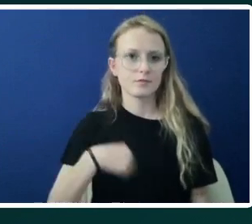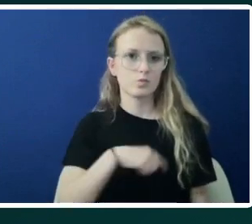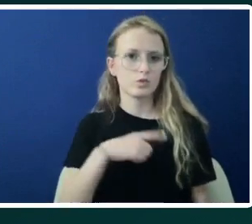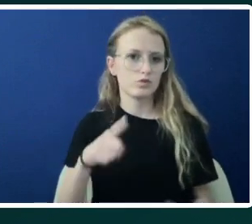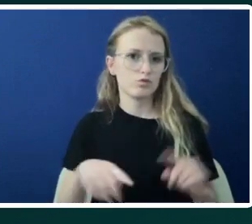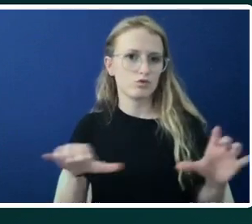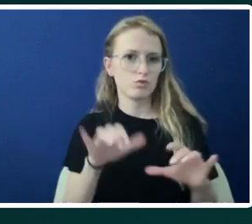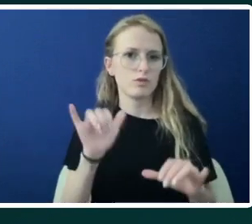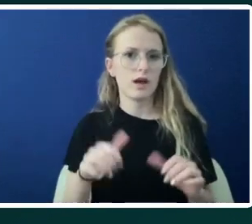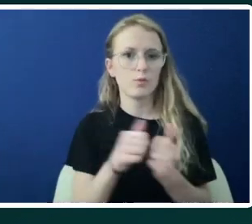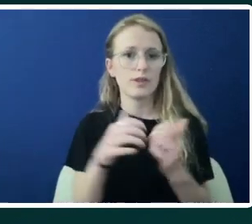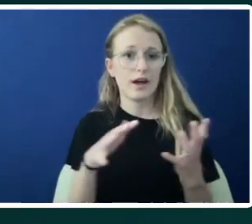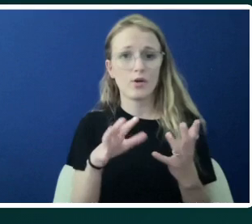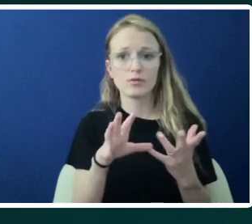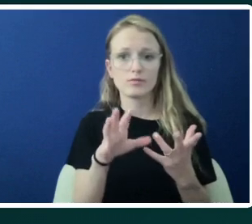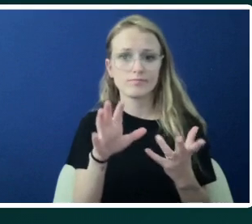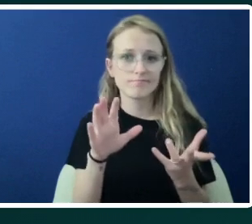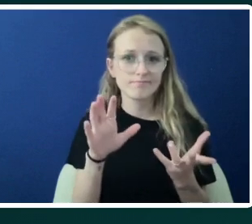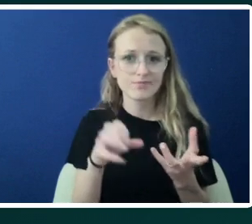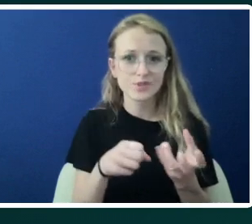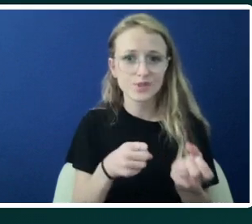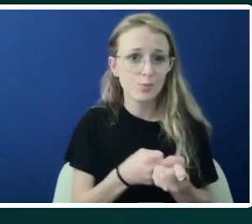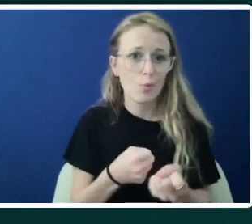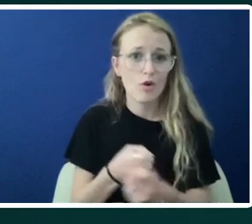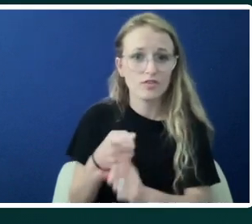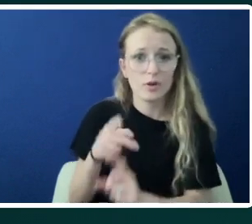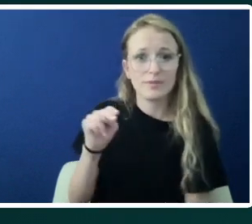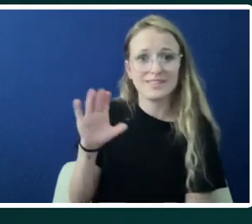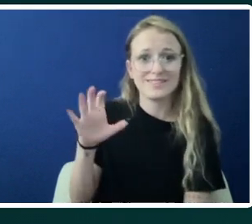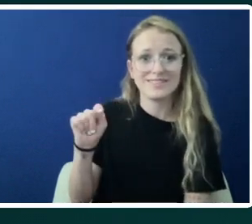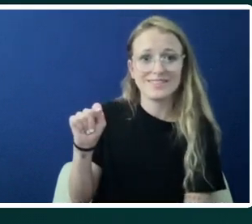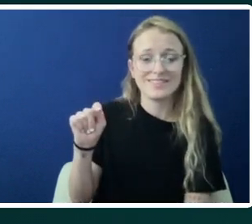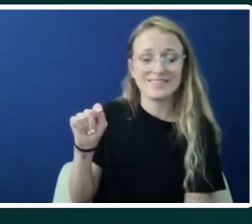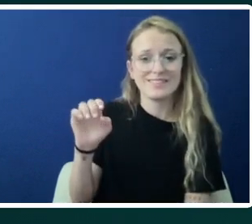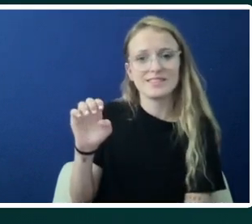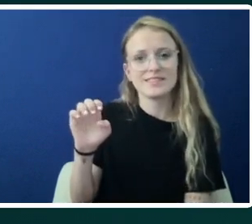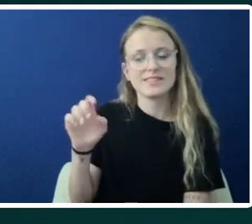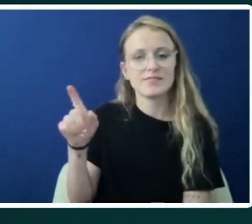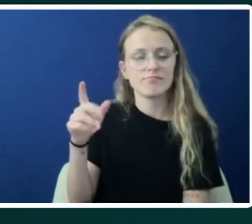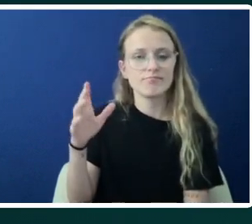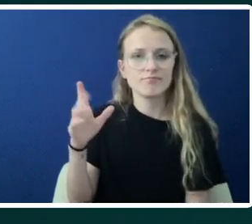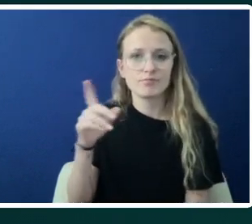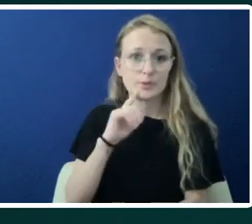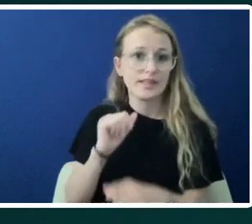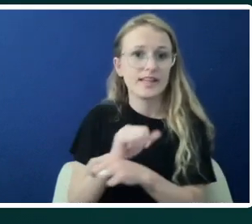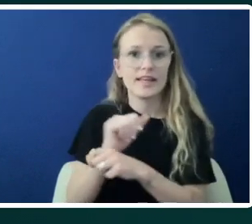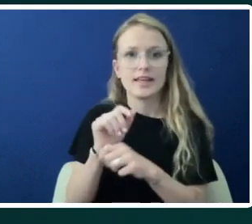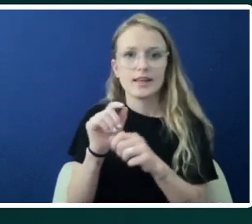support of NCTE who's like appreciated this vision from the very beginning. So, I'm going to turn it